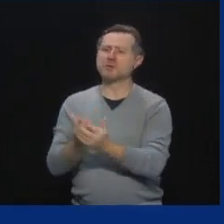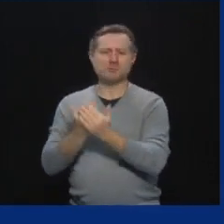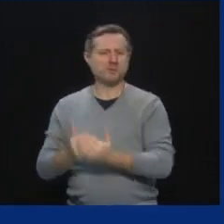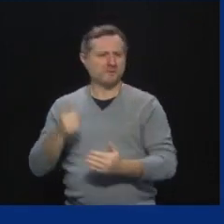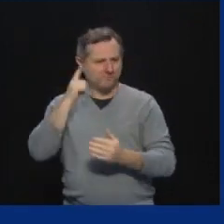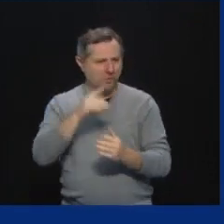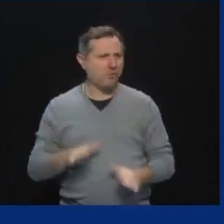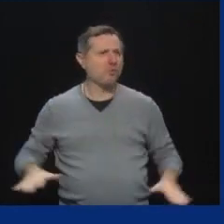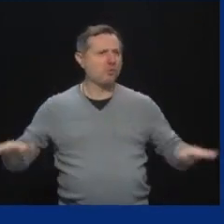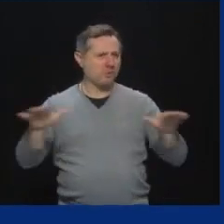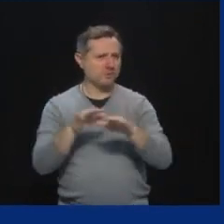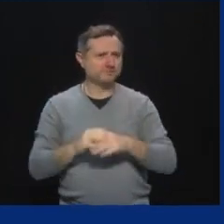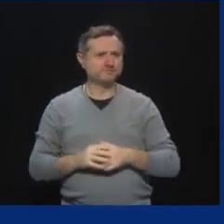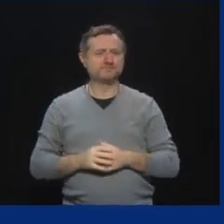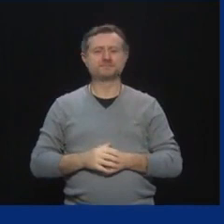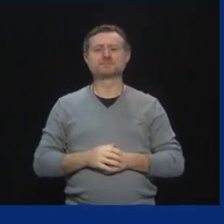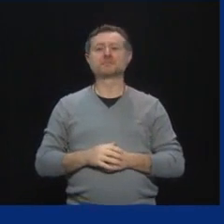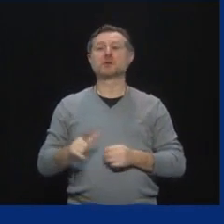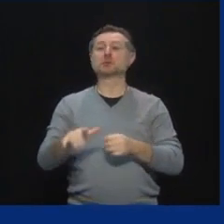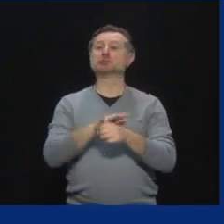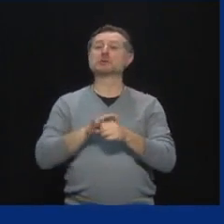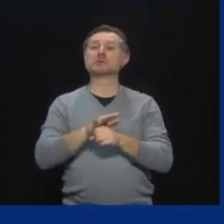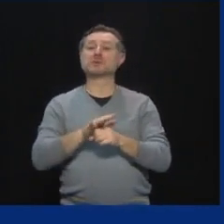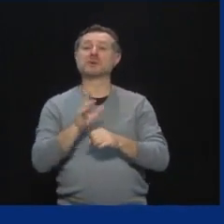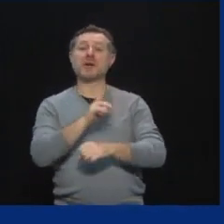also our regional hospitalizations. Um